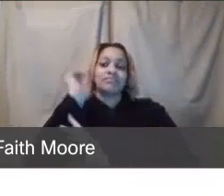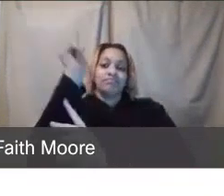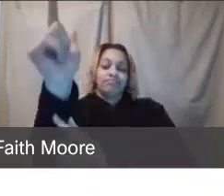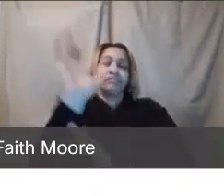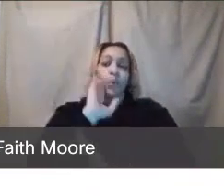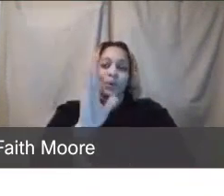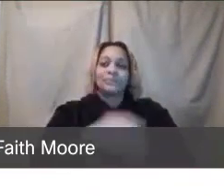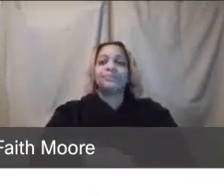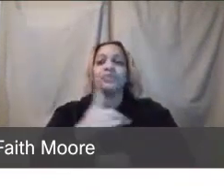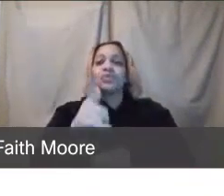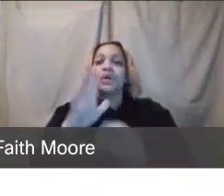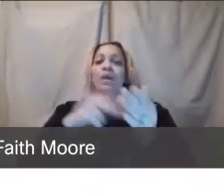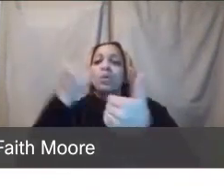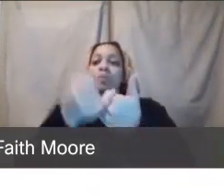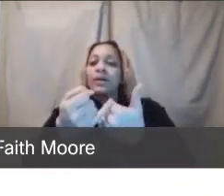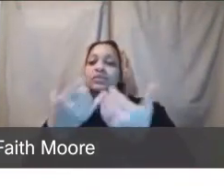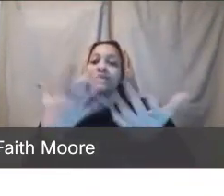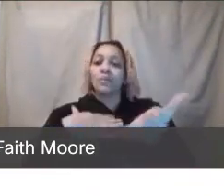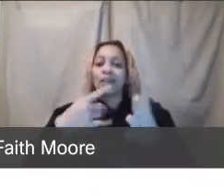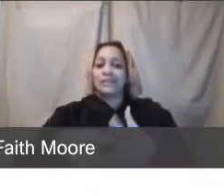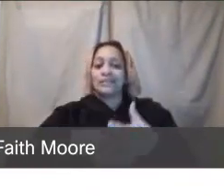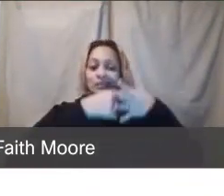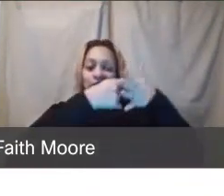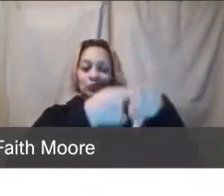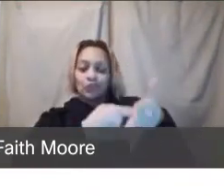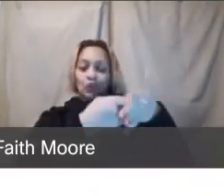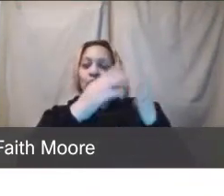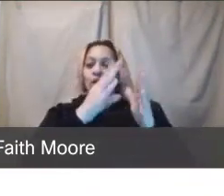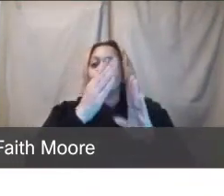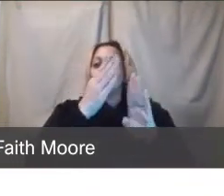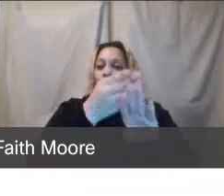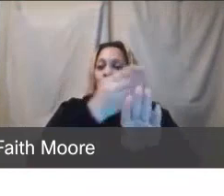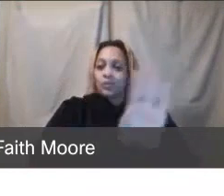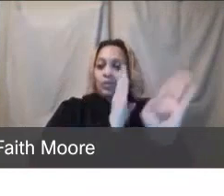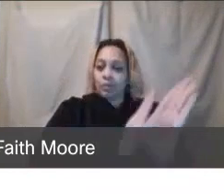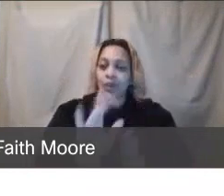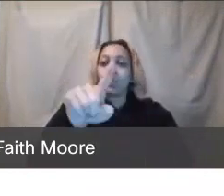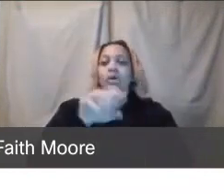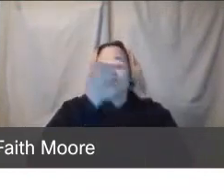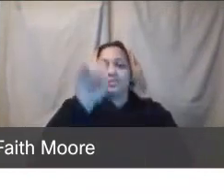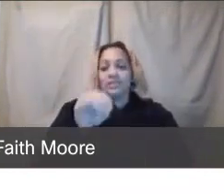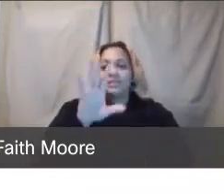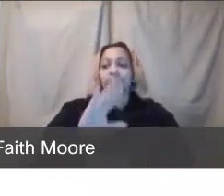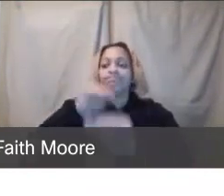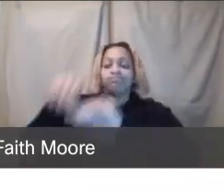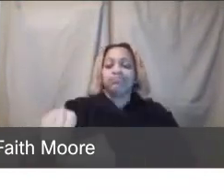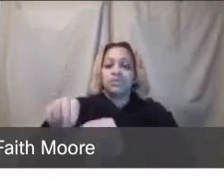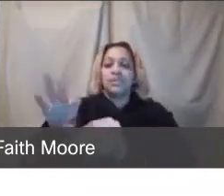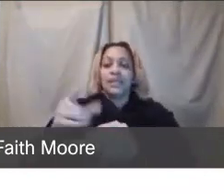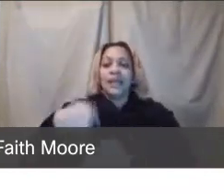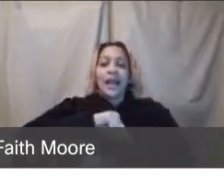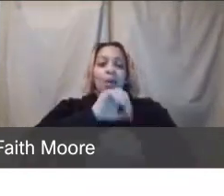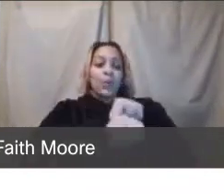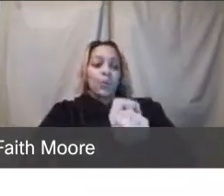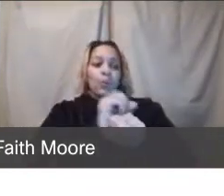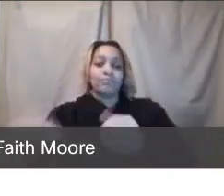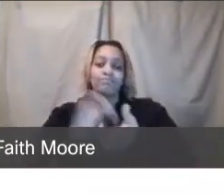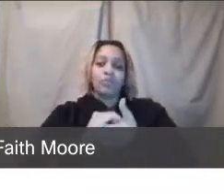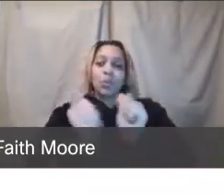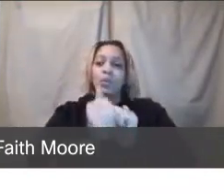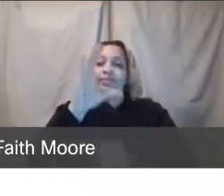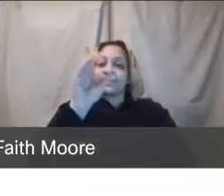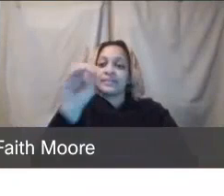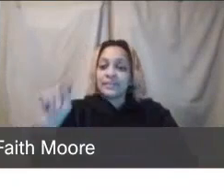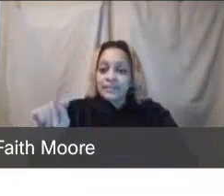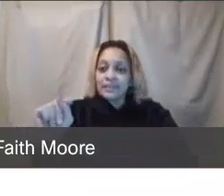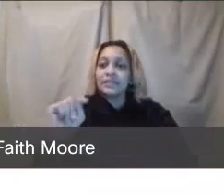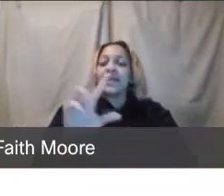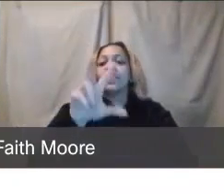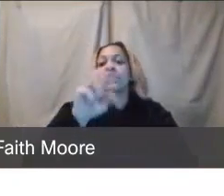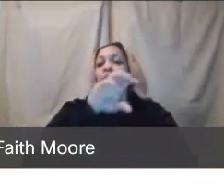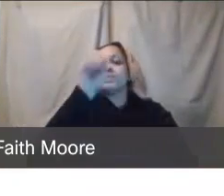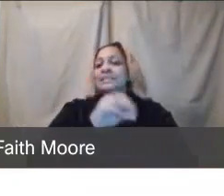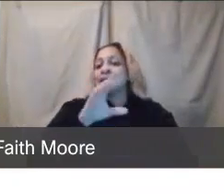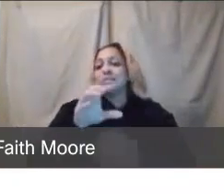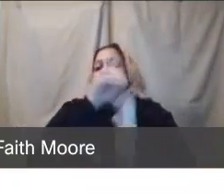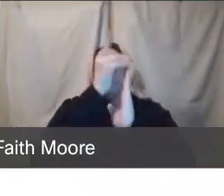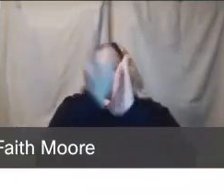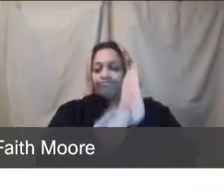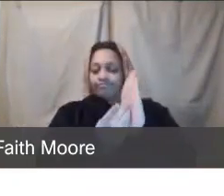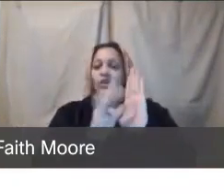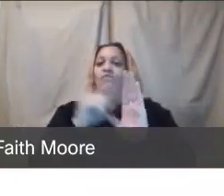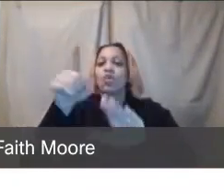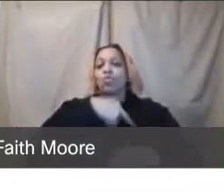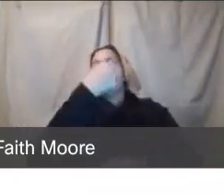So our project brings the interim improvements plans to 100% so that they can be put down on the street. And then our, our work with that also includes this at 30% design for a long term permanent project. That will be, um.